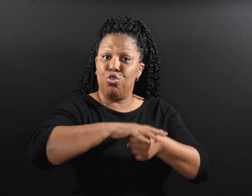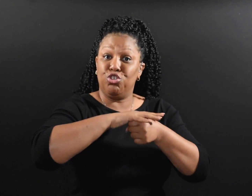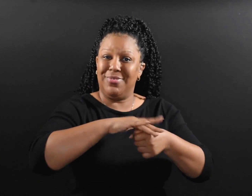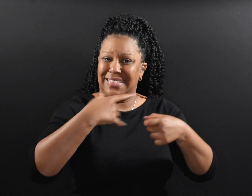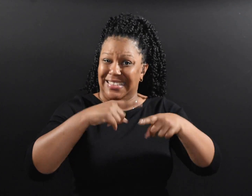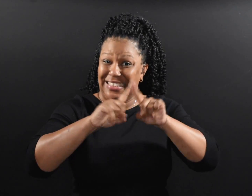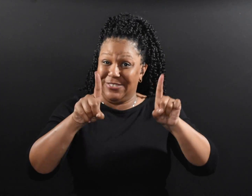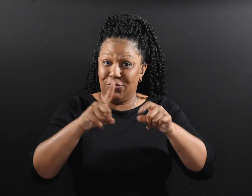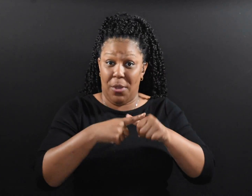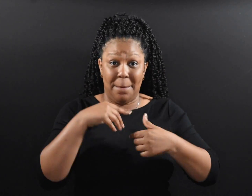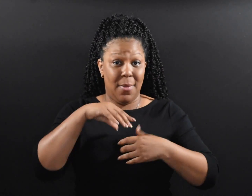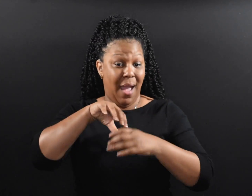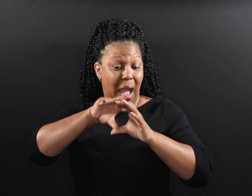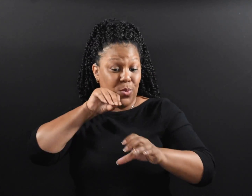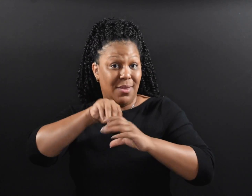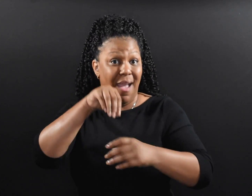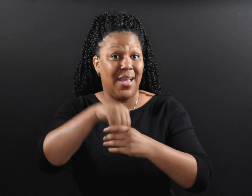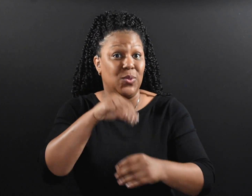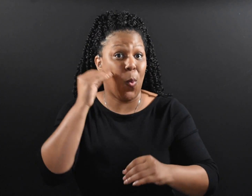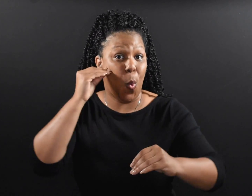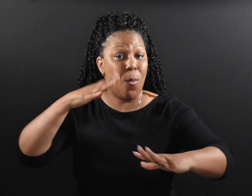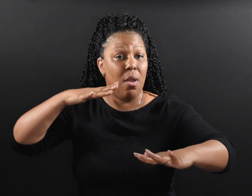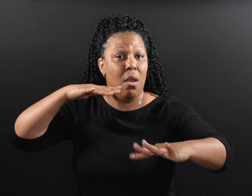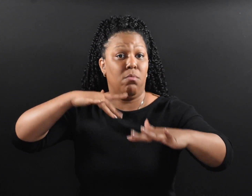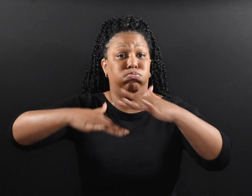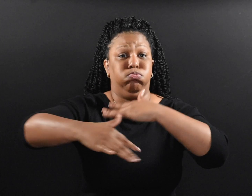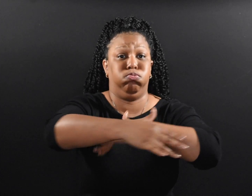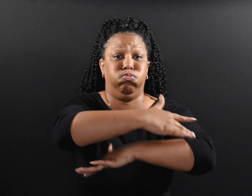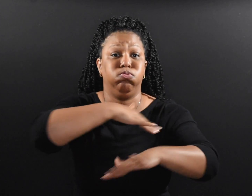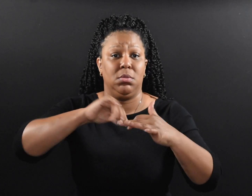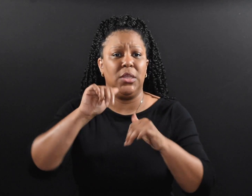Air pressure differences between outside air and the inside air